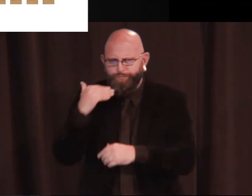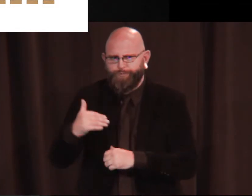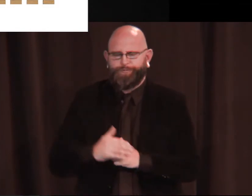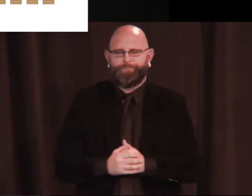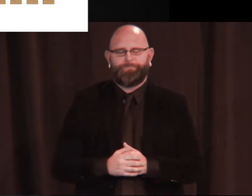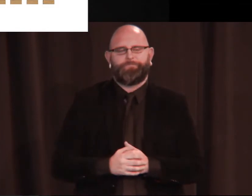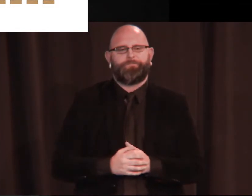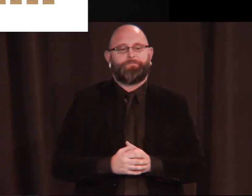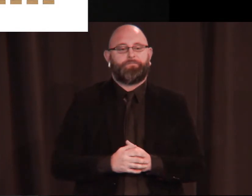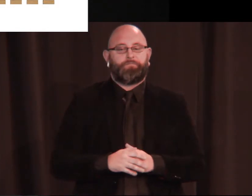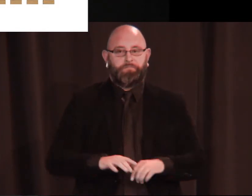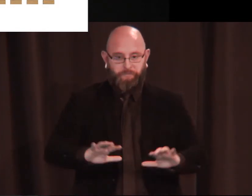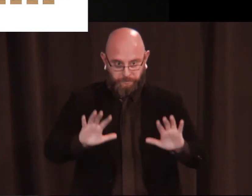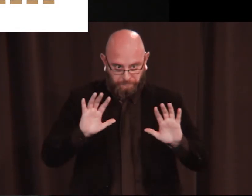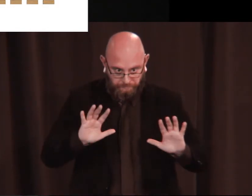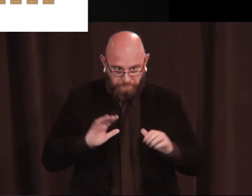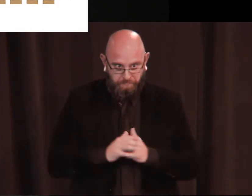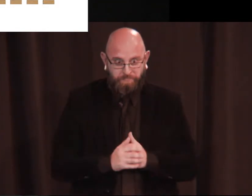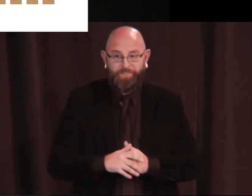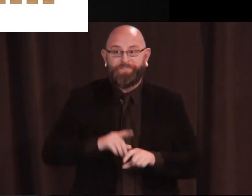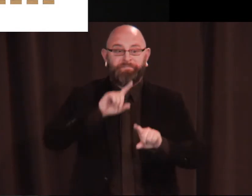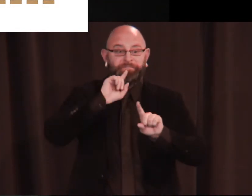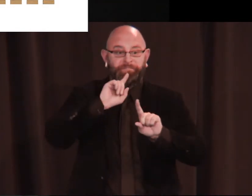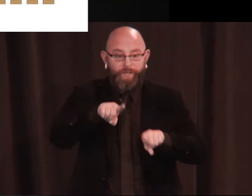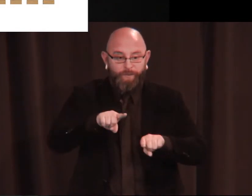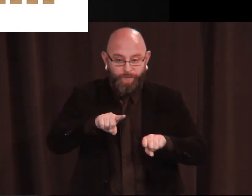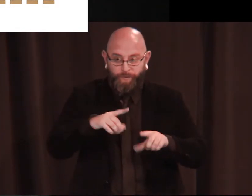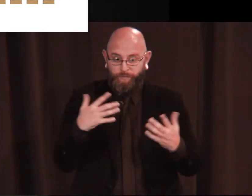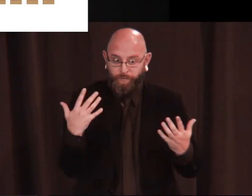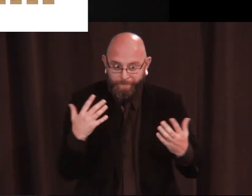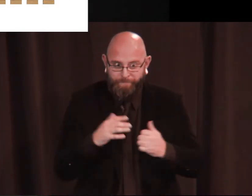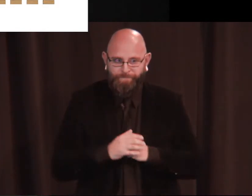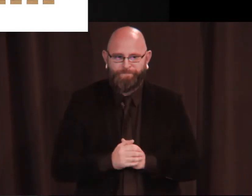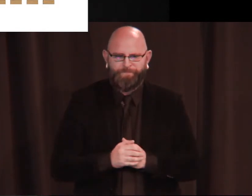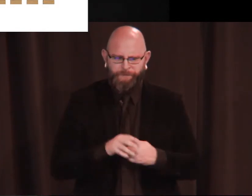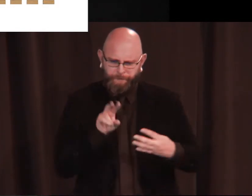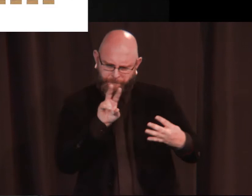So, the answer was, if you didn't get it the first time, keep scratching your card off,